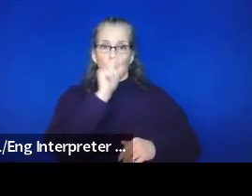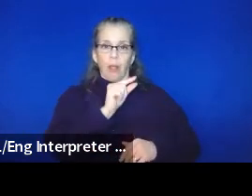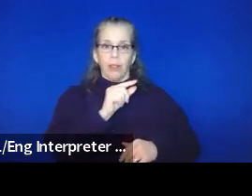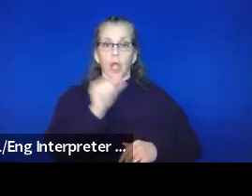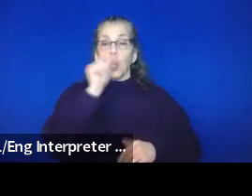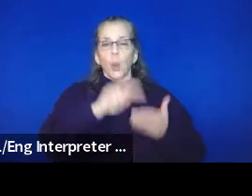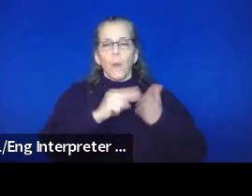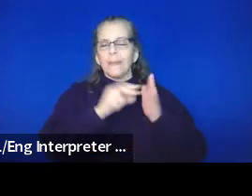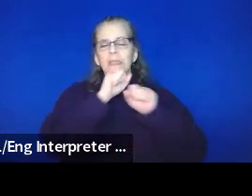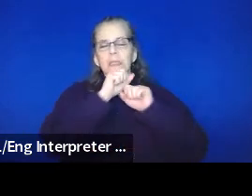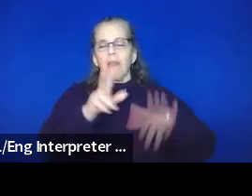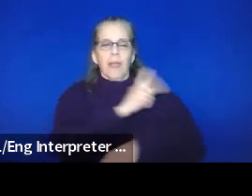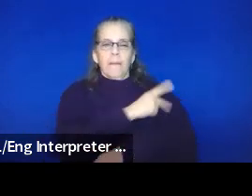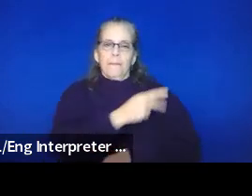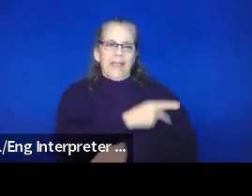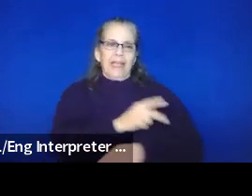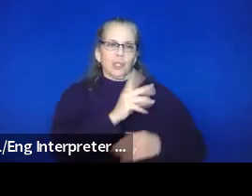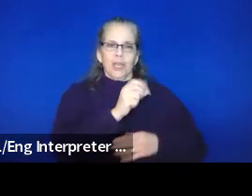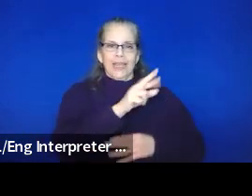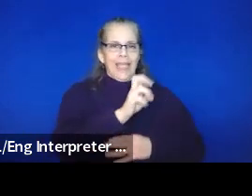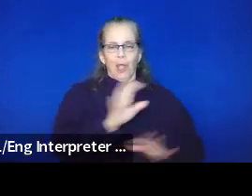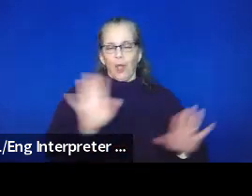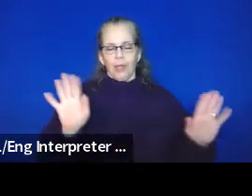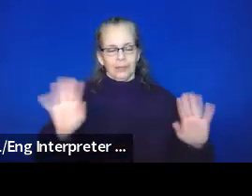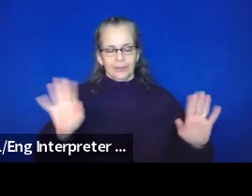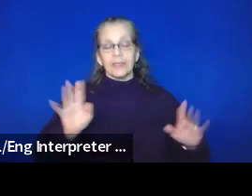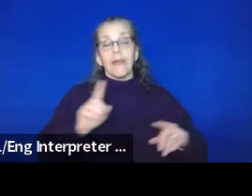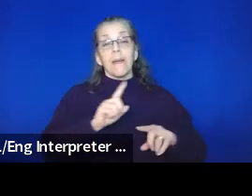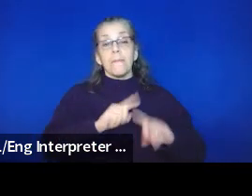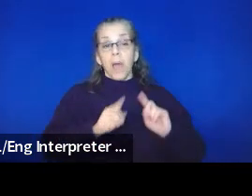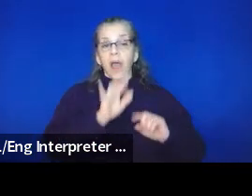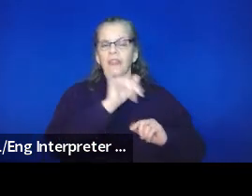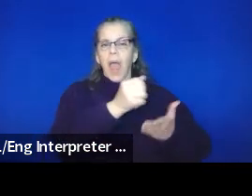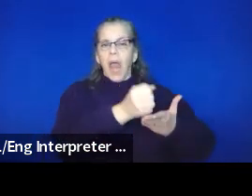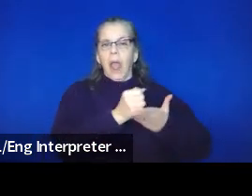has nothing to do with outcomes. But what it does is help me show up higher in the search